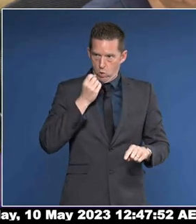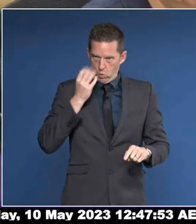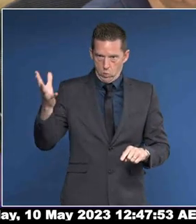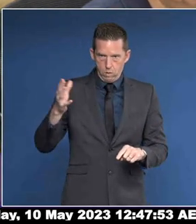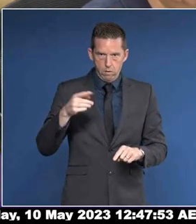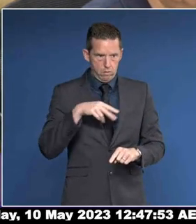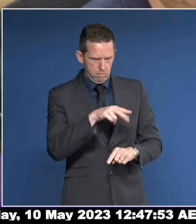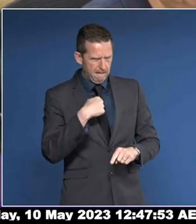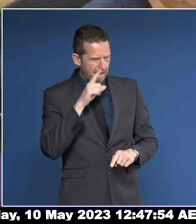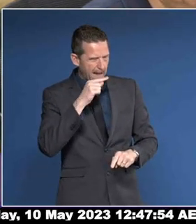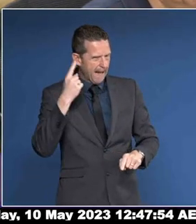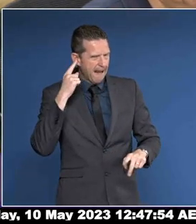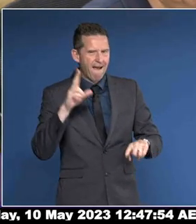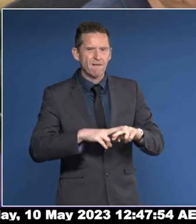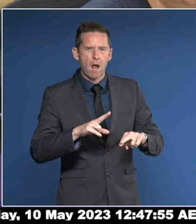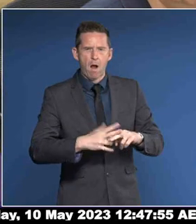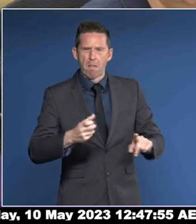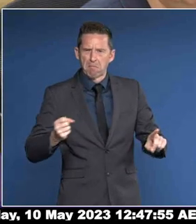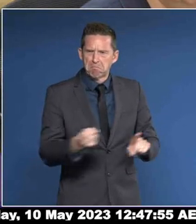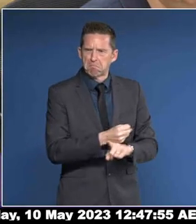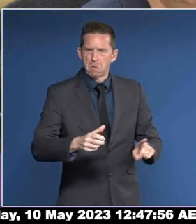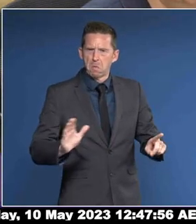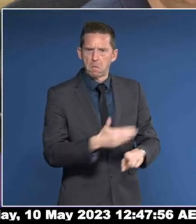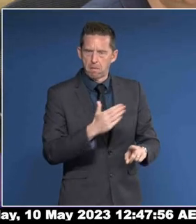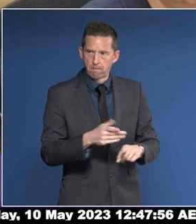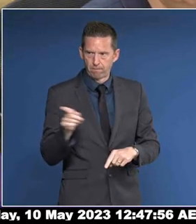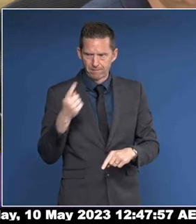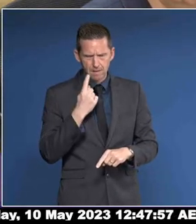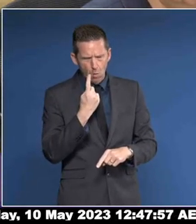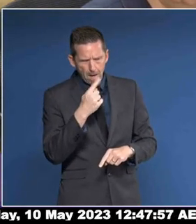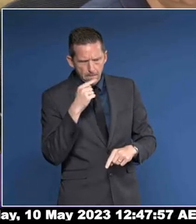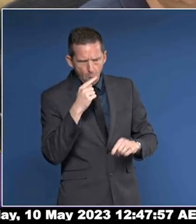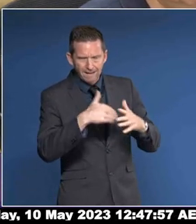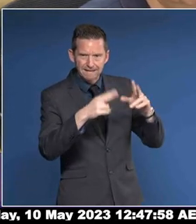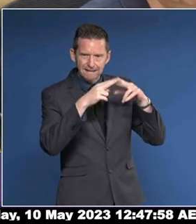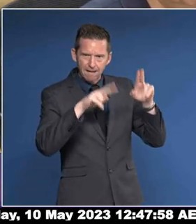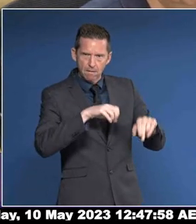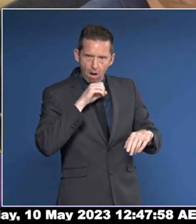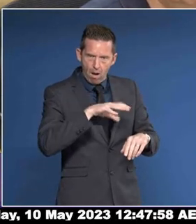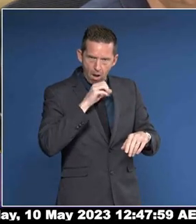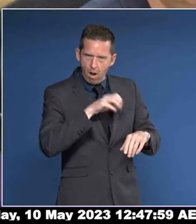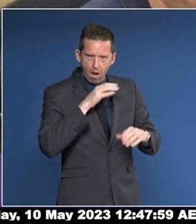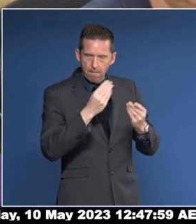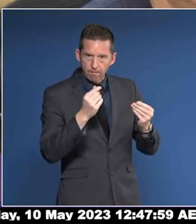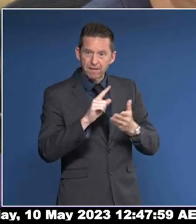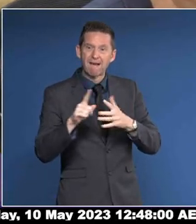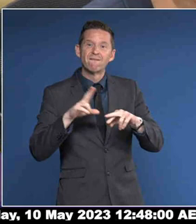them. One of the boys was making a noise in a tent, so the father went into the tent and started smacking him loudly.'